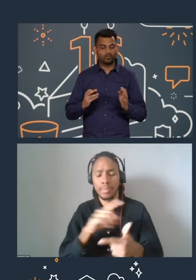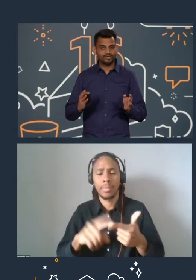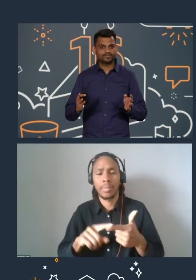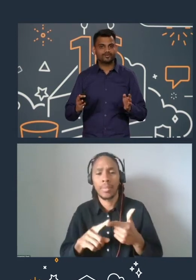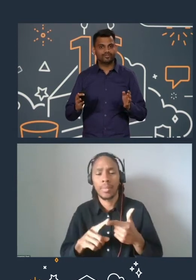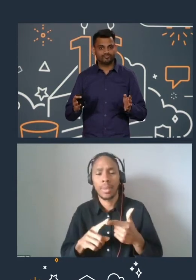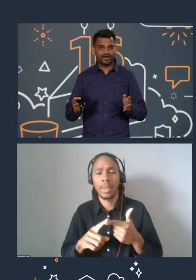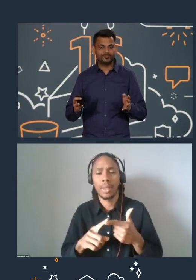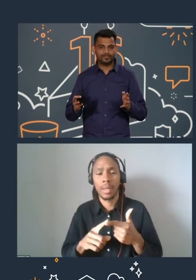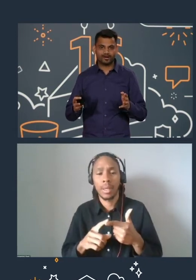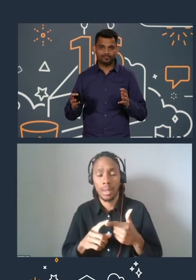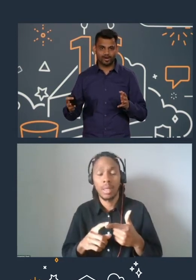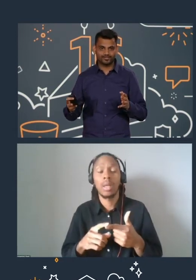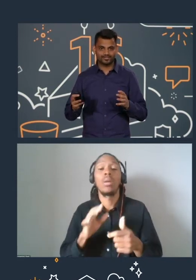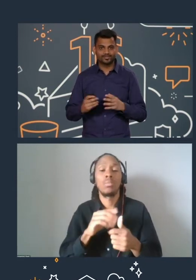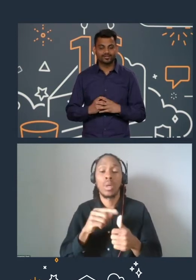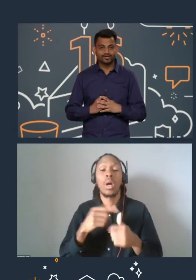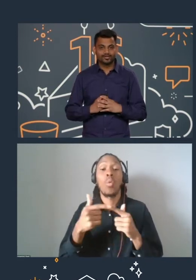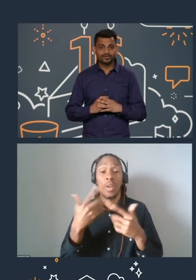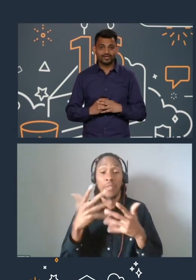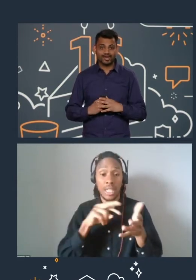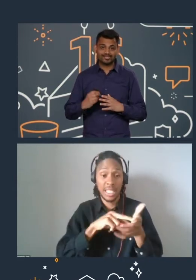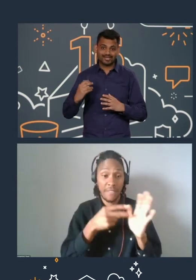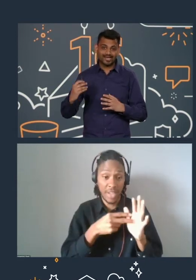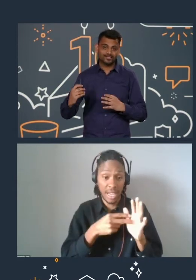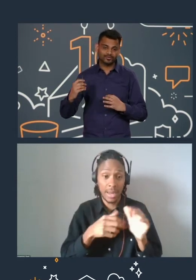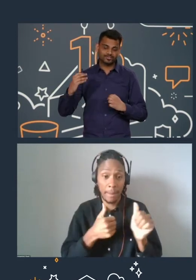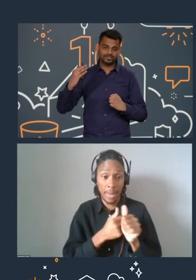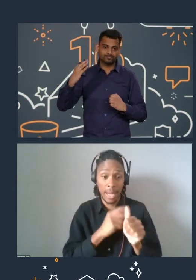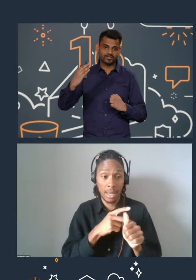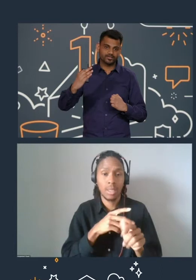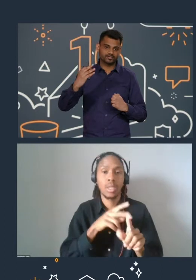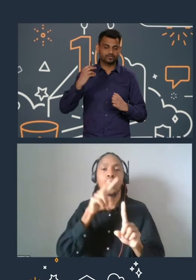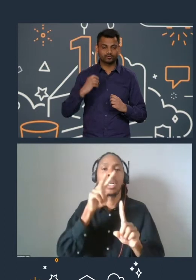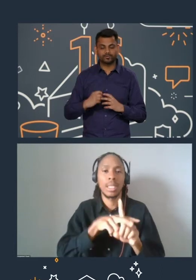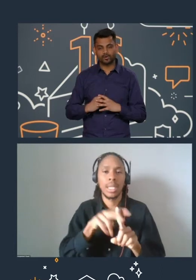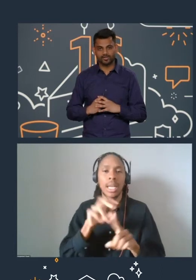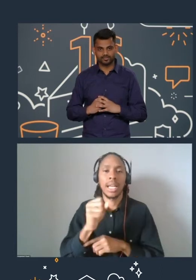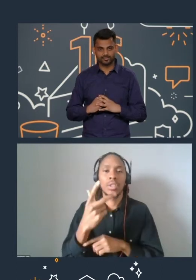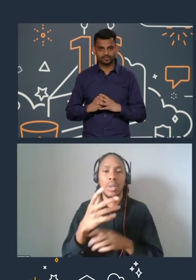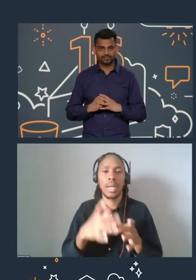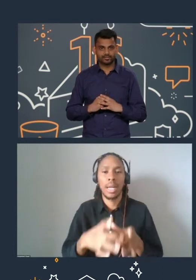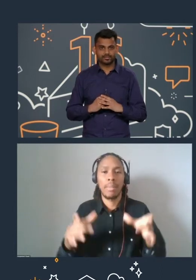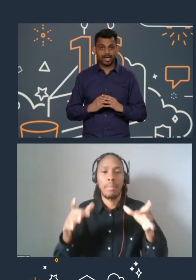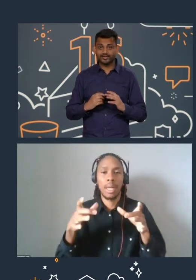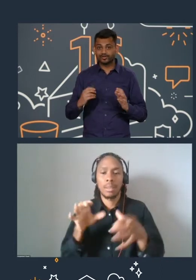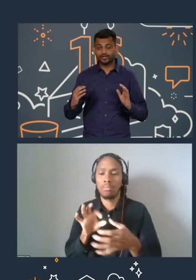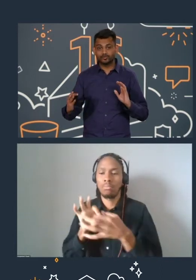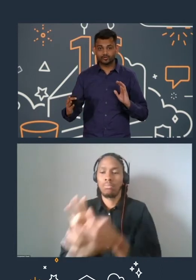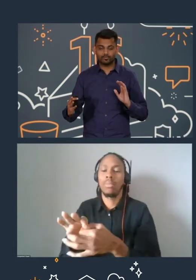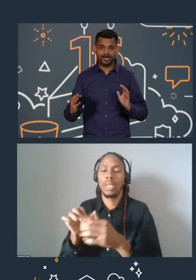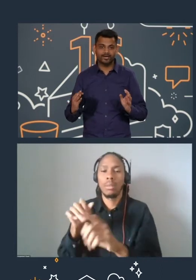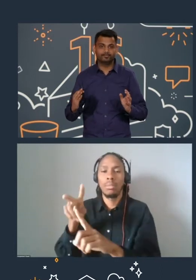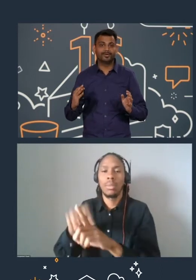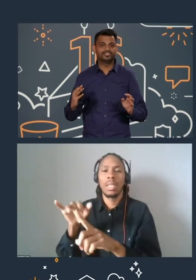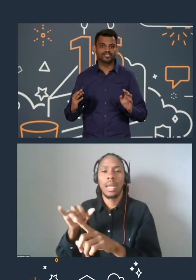Once you have defined your backup policy, you can assign your S3 buckets to that policy, and you can do so by mentioning